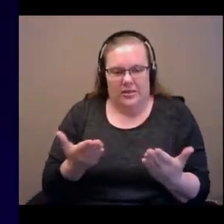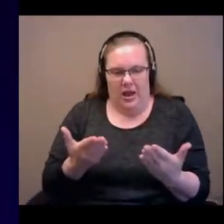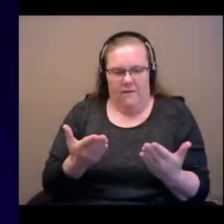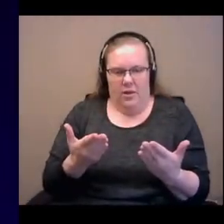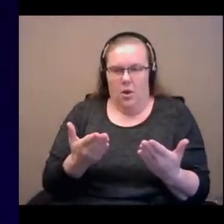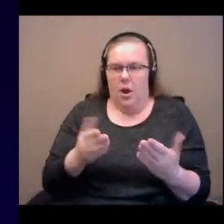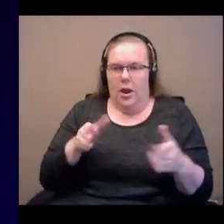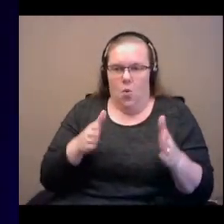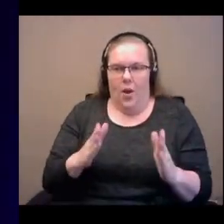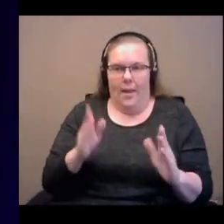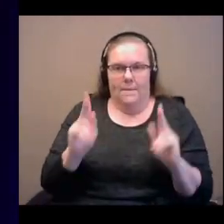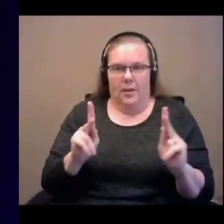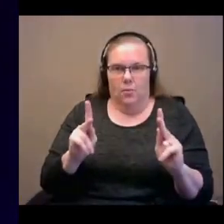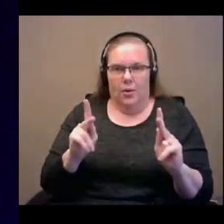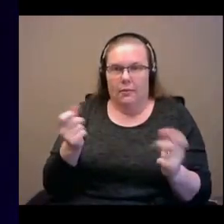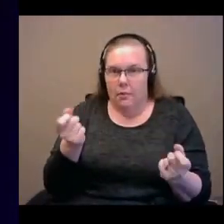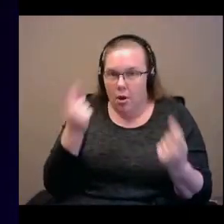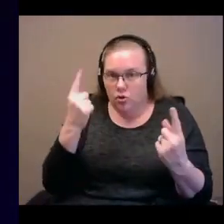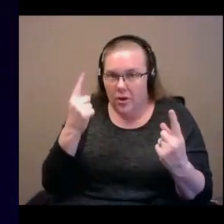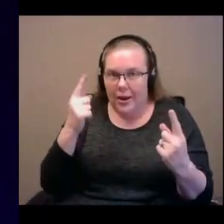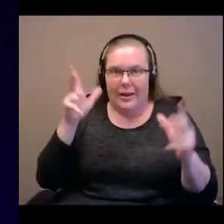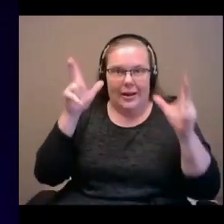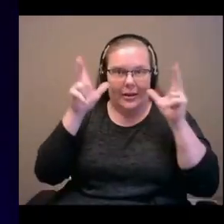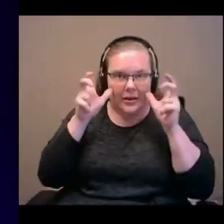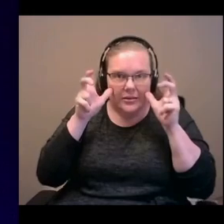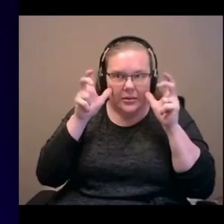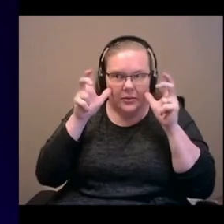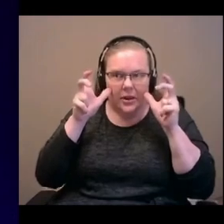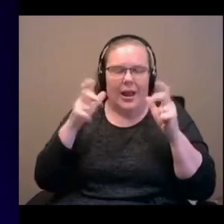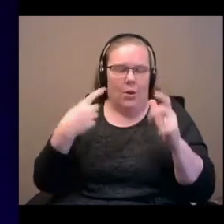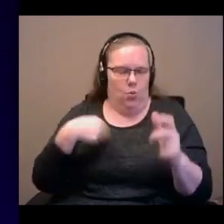to and take action about, and that’s about how we cook it, and that’s about the language we